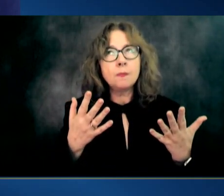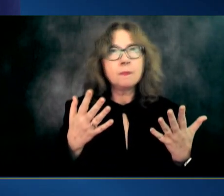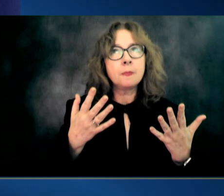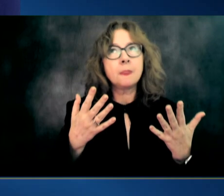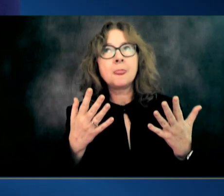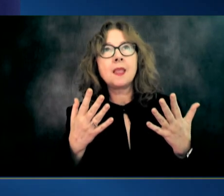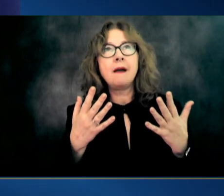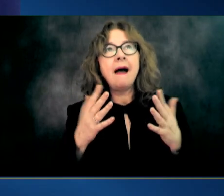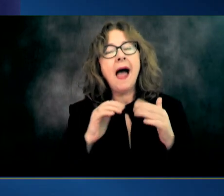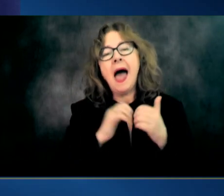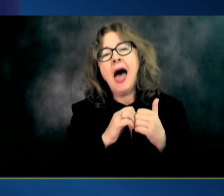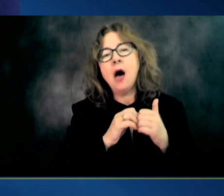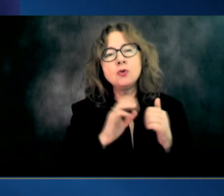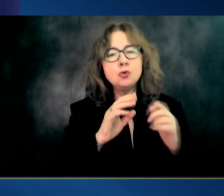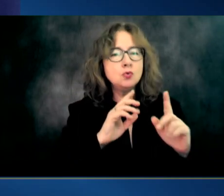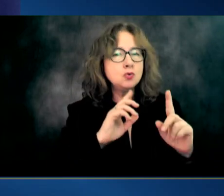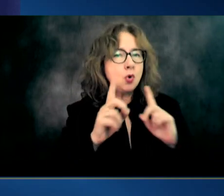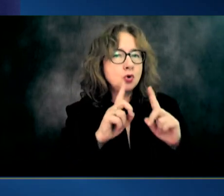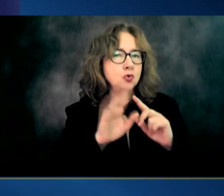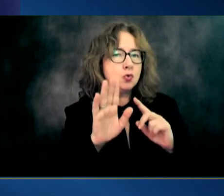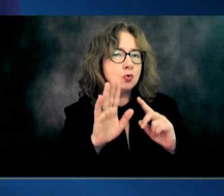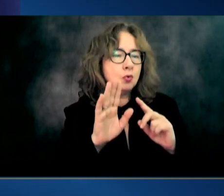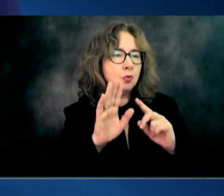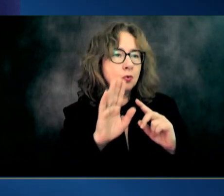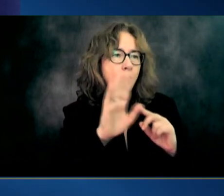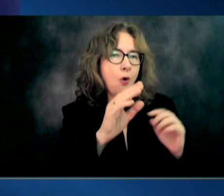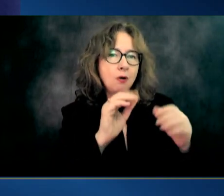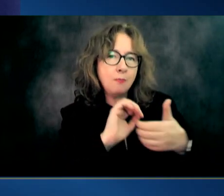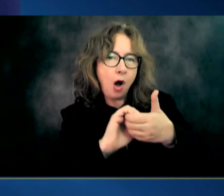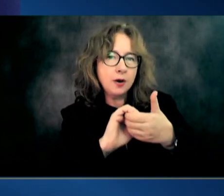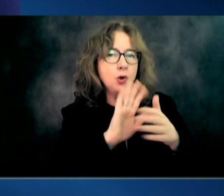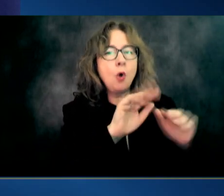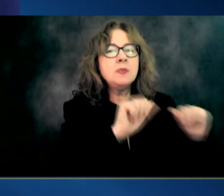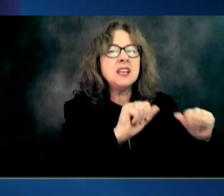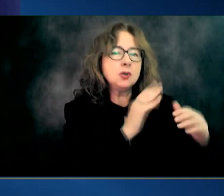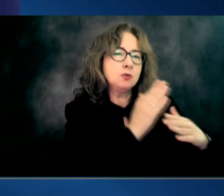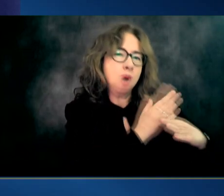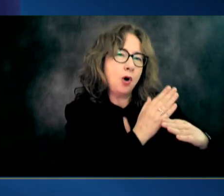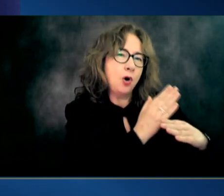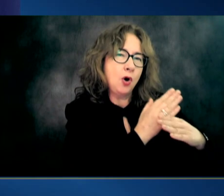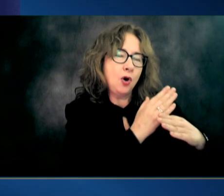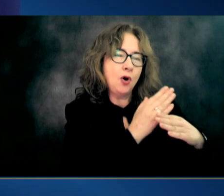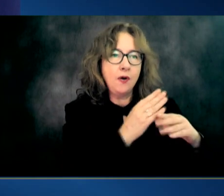partners and potential partners about this, and how you practiced doing that -- rehearsed maybe.